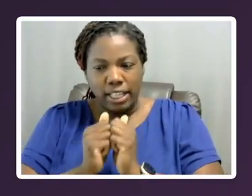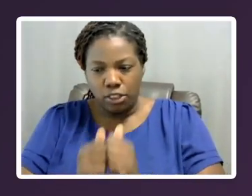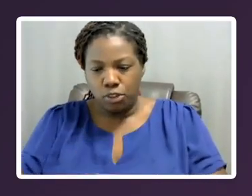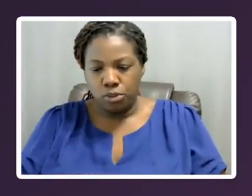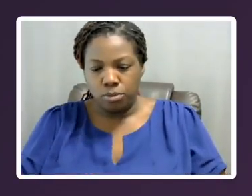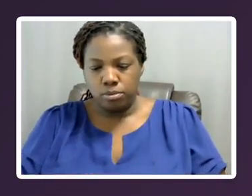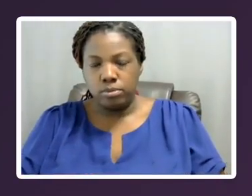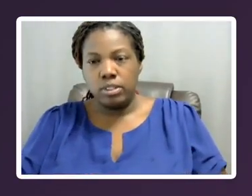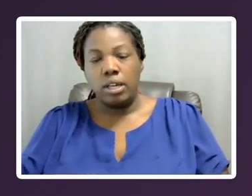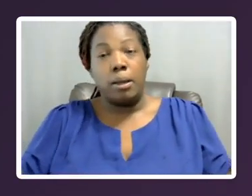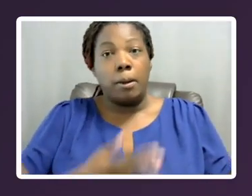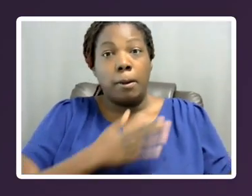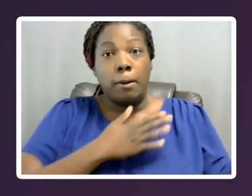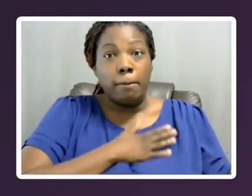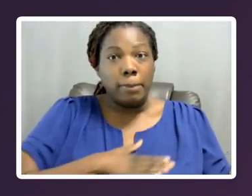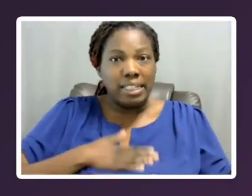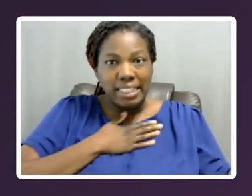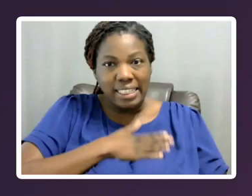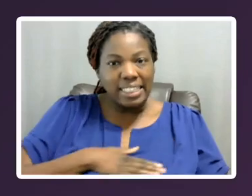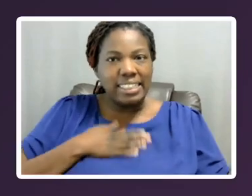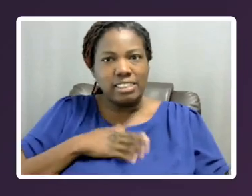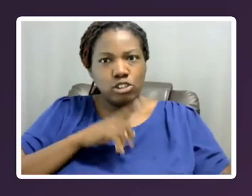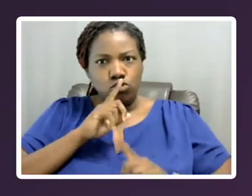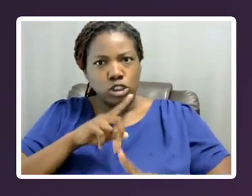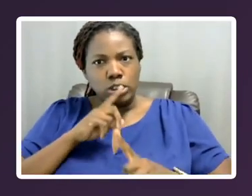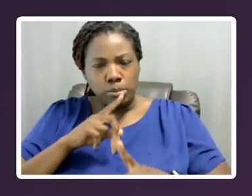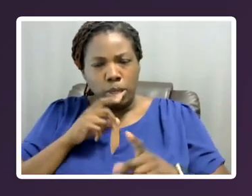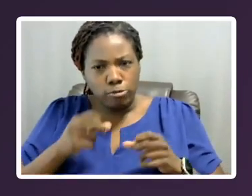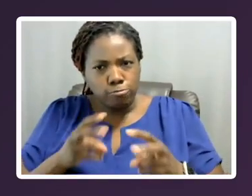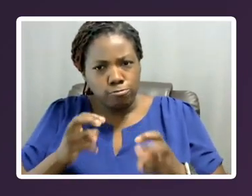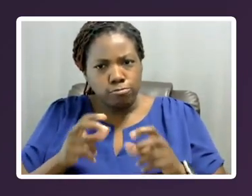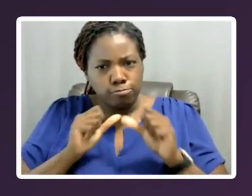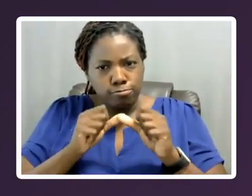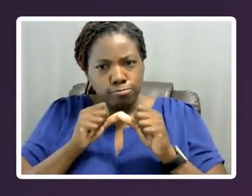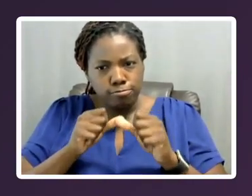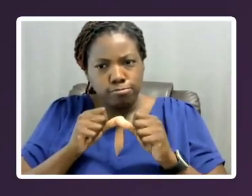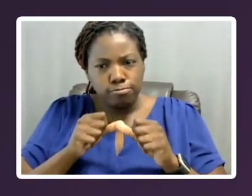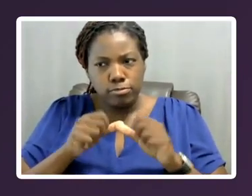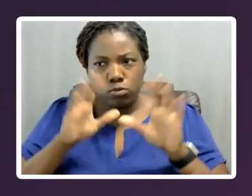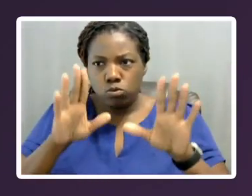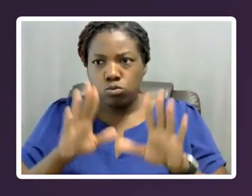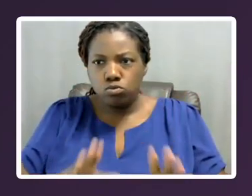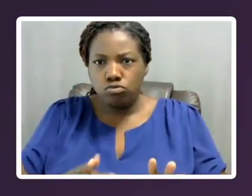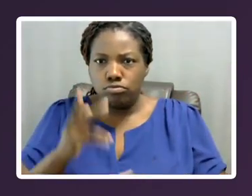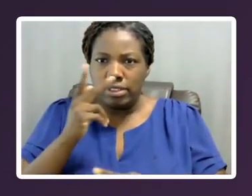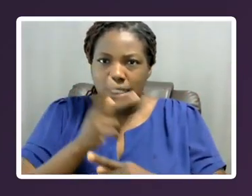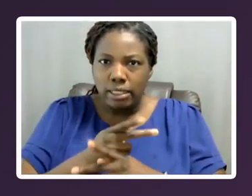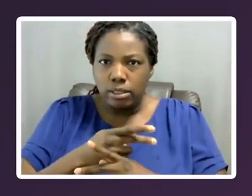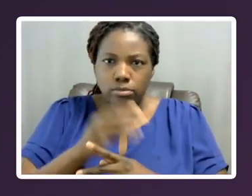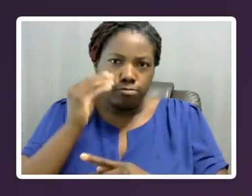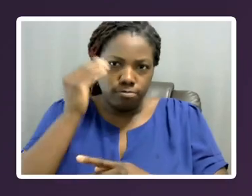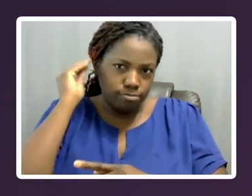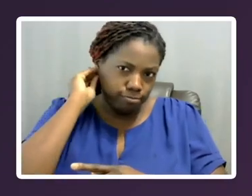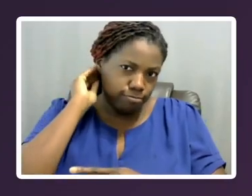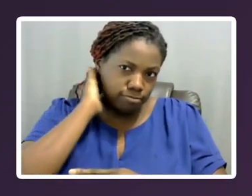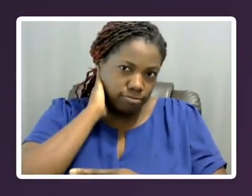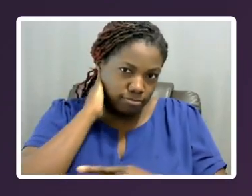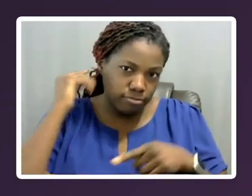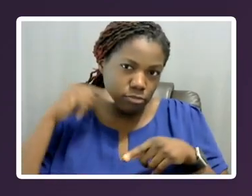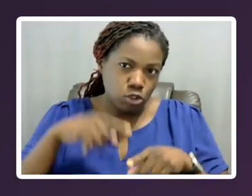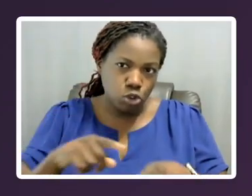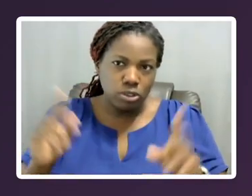keep your responses coming. These are wonderful. And keep these in mind during the session.